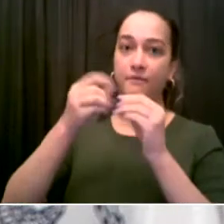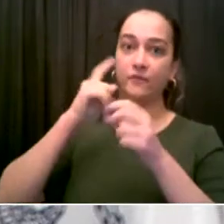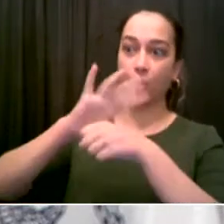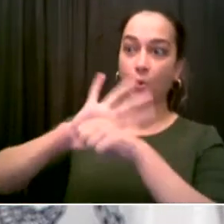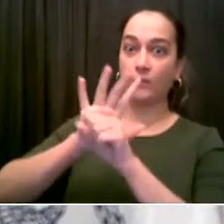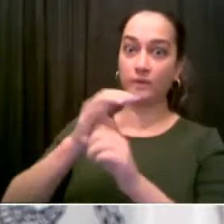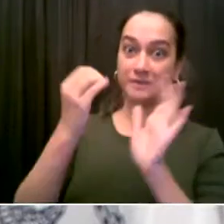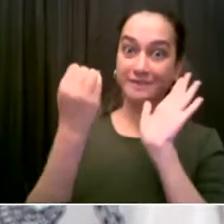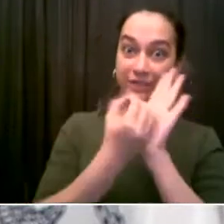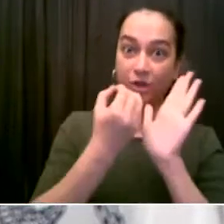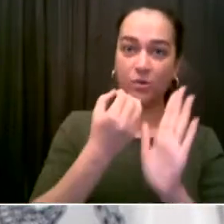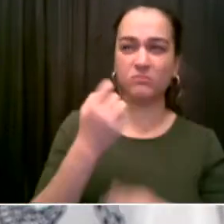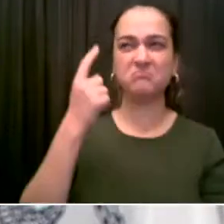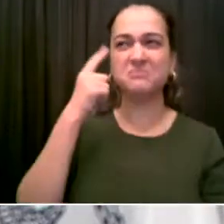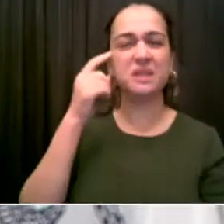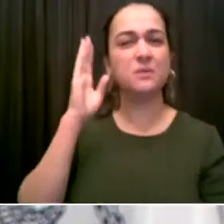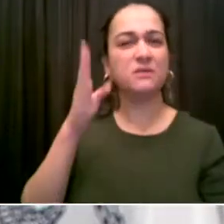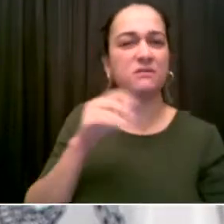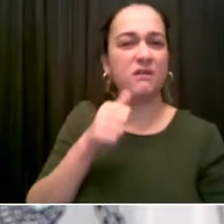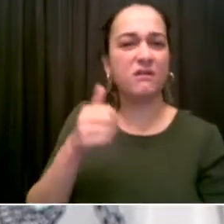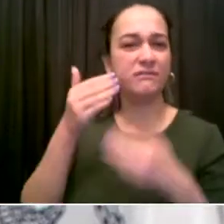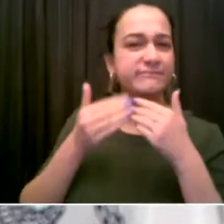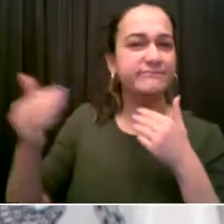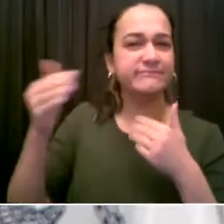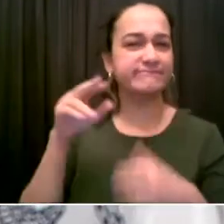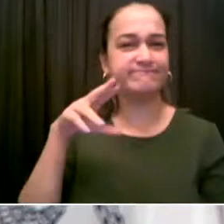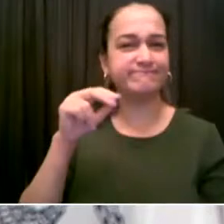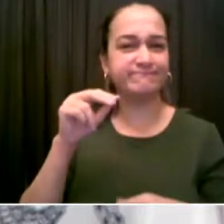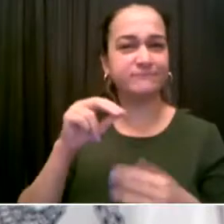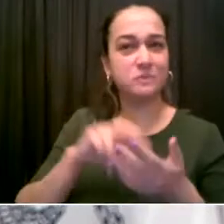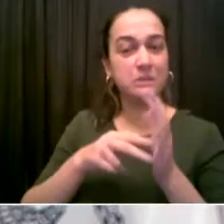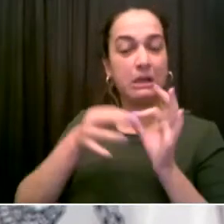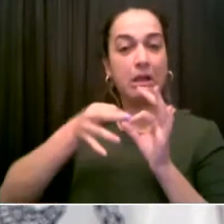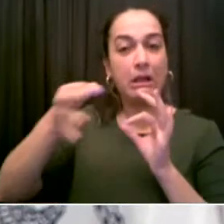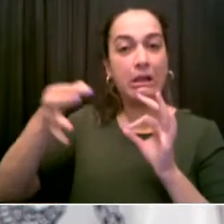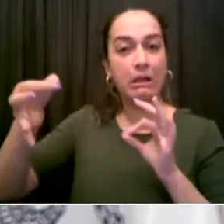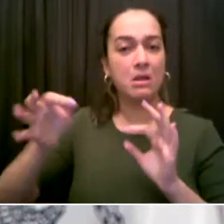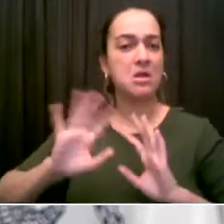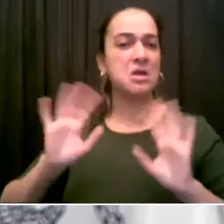TO DEEPEN THE PROGRESS. I